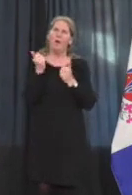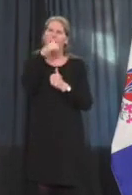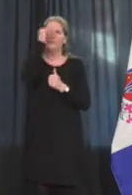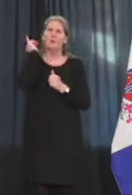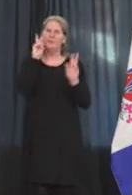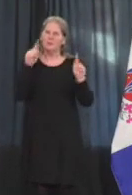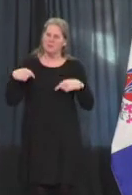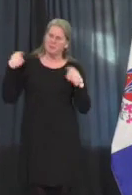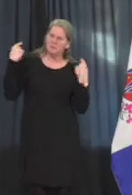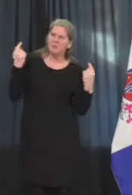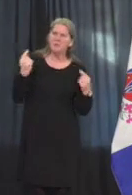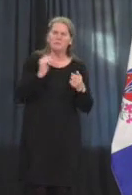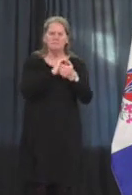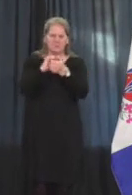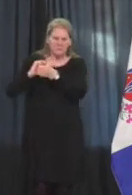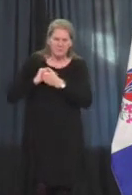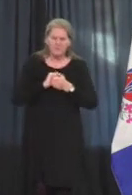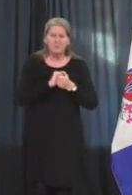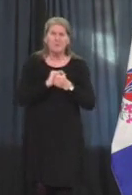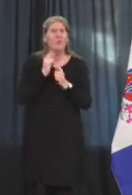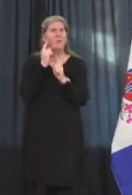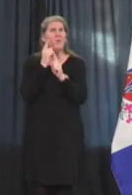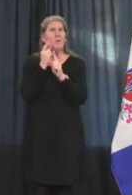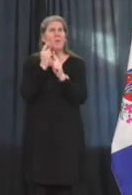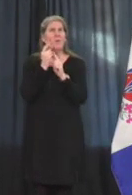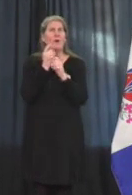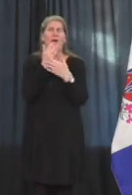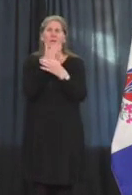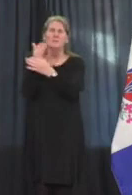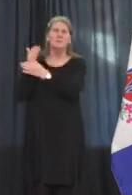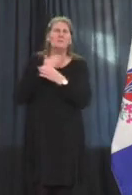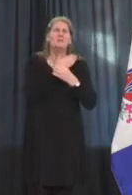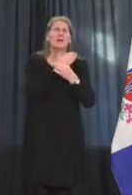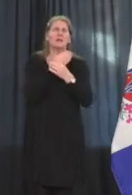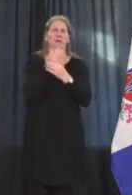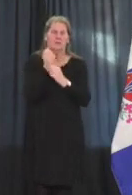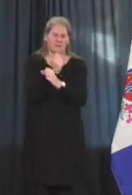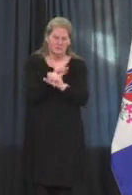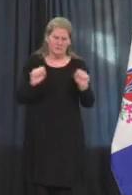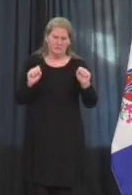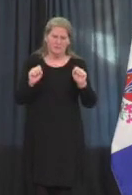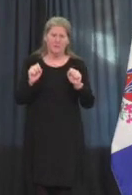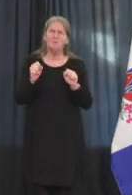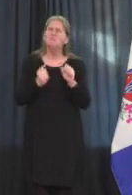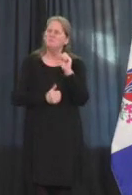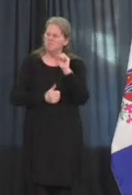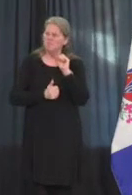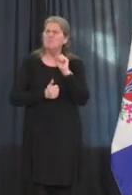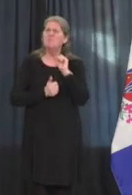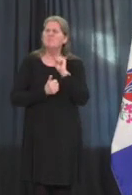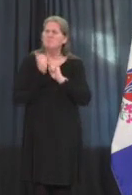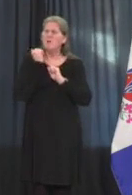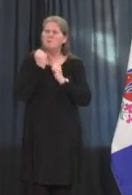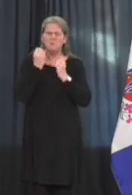WORKING TOGETHER FOR OUR SHARED SAFETY. WE KNOW THAT MANY, MANY YUKONERS ARE ABIDING BY THESE FORMER